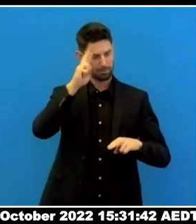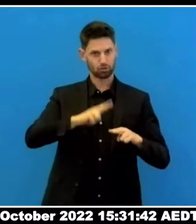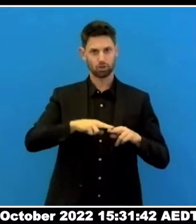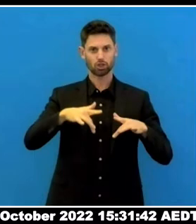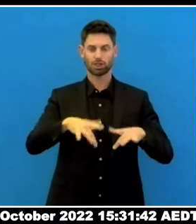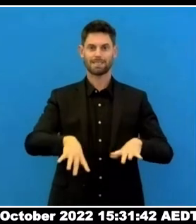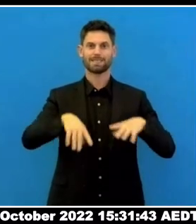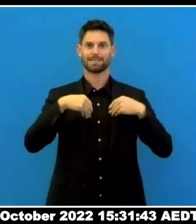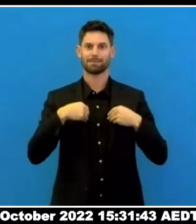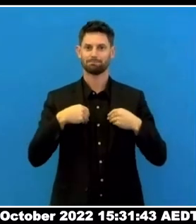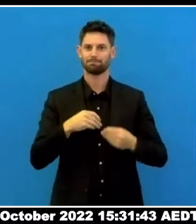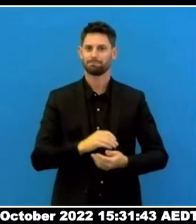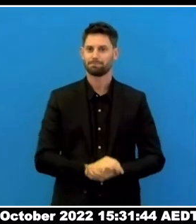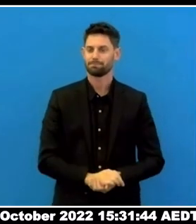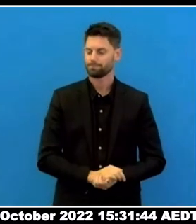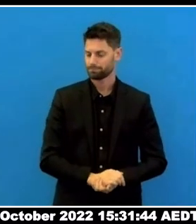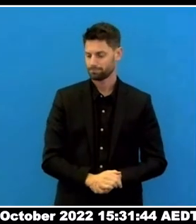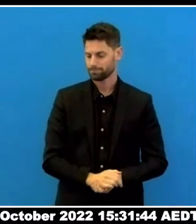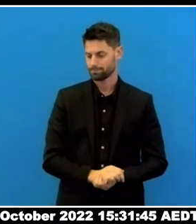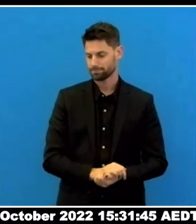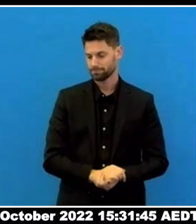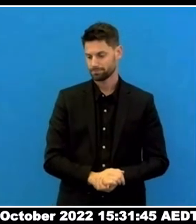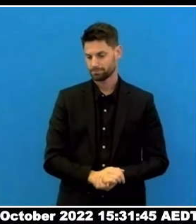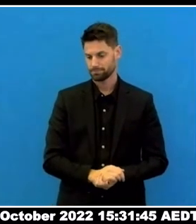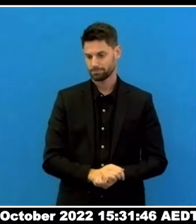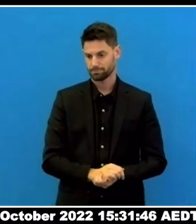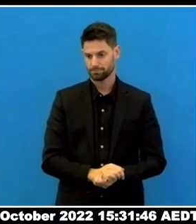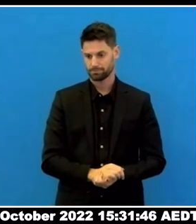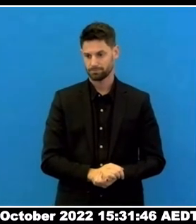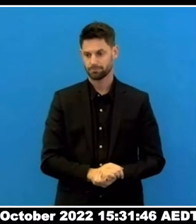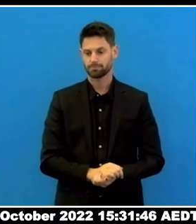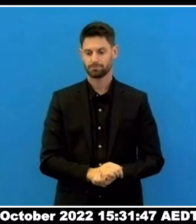Eman, in your experience over 20 years,